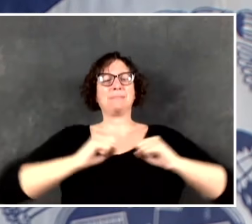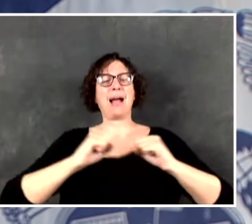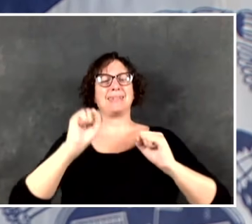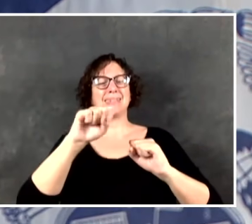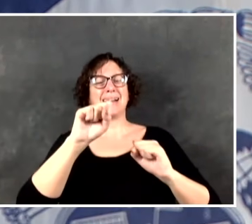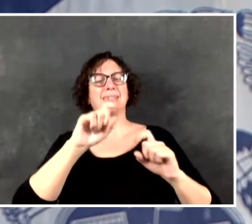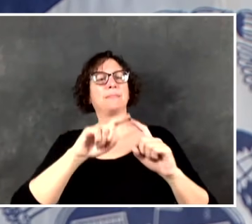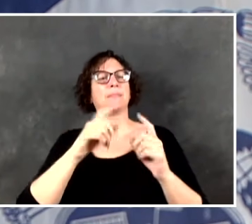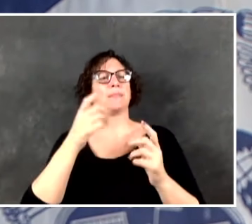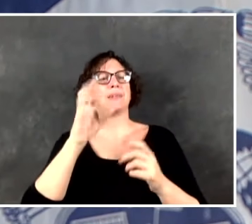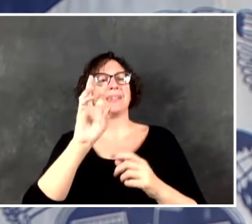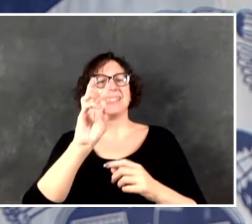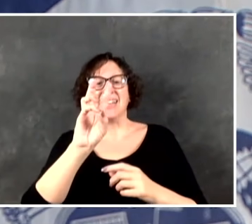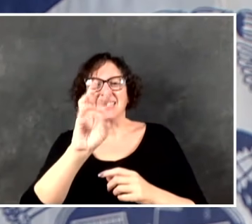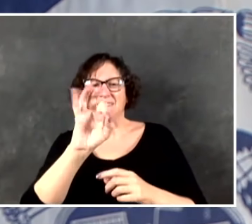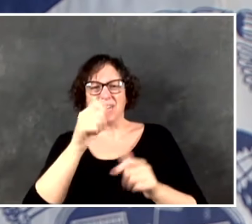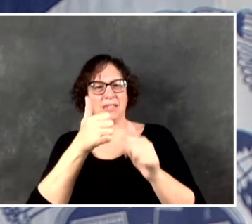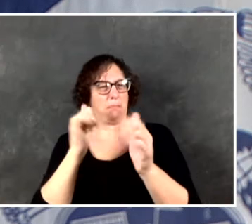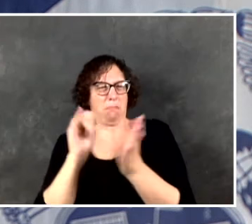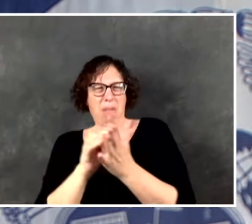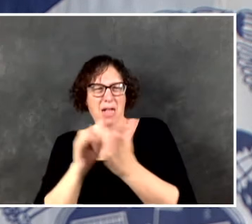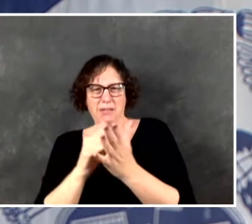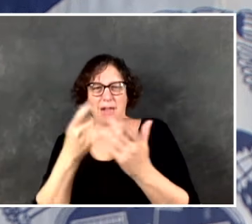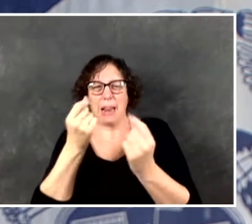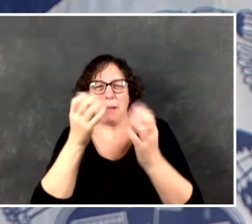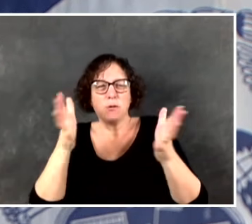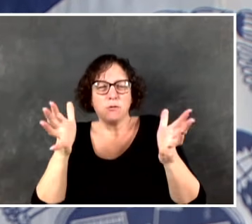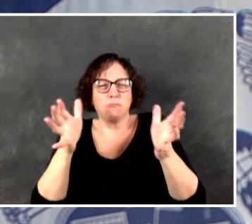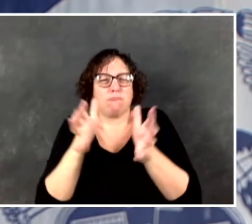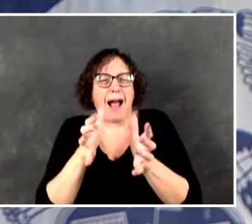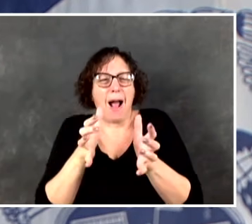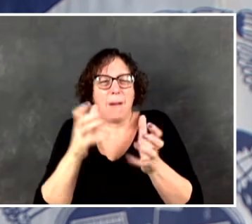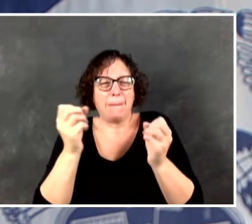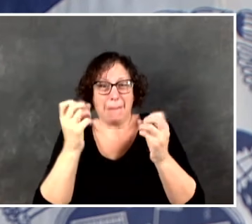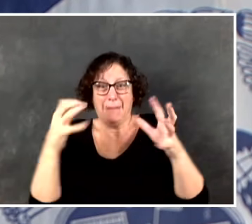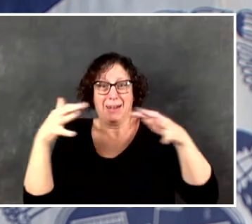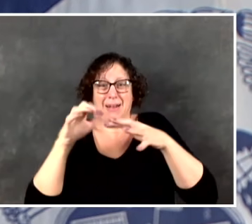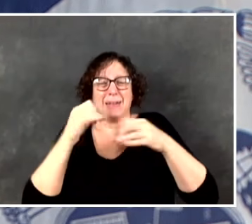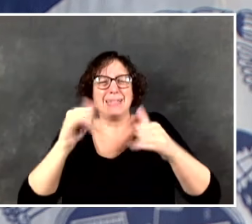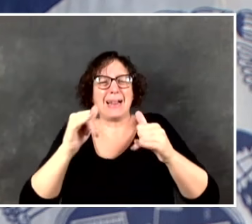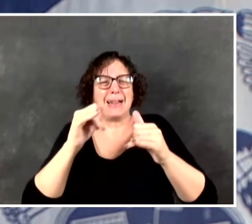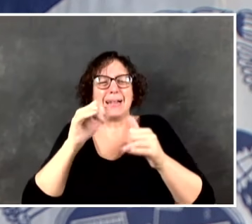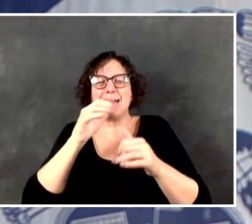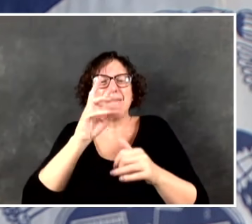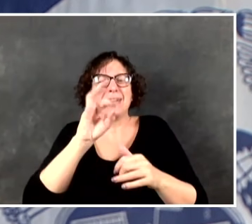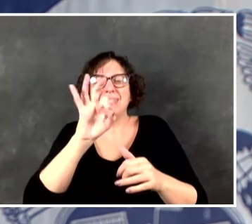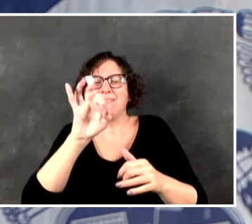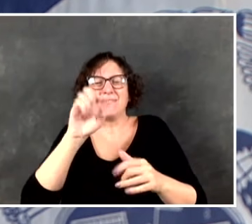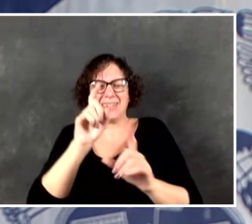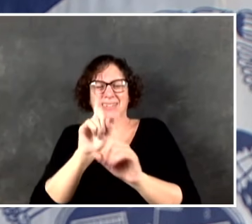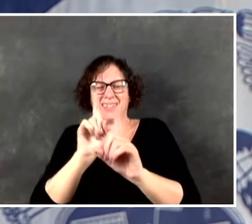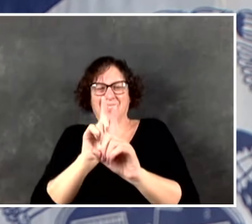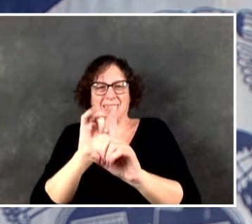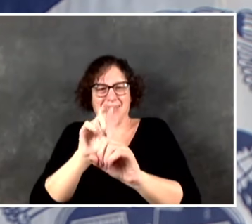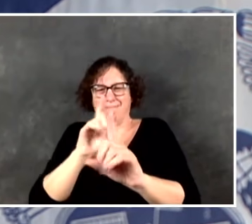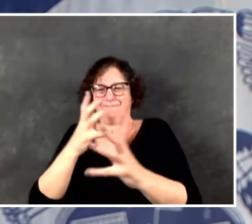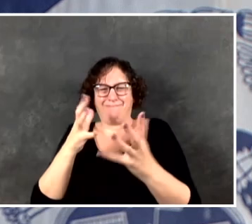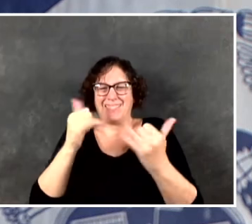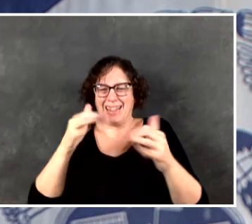ABOUT -- WITH WEARING MASKS. THEY CAN'T STAY AWAY FROM PEOPLE BECAUSE THERE'S